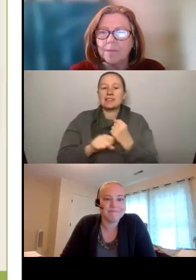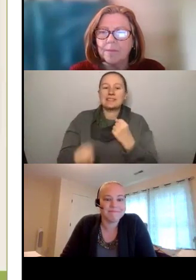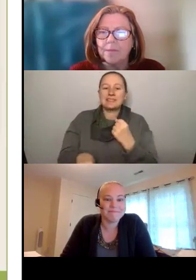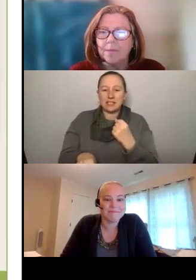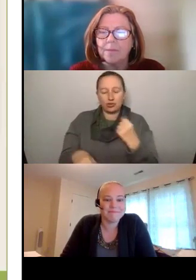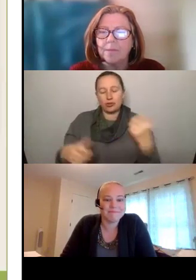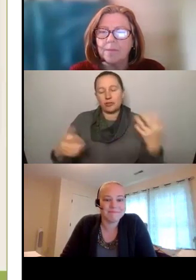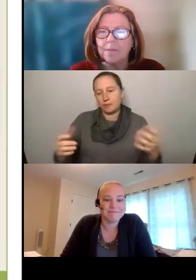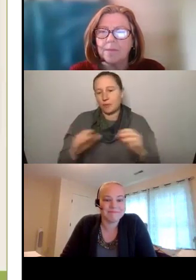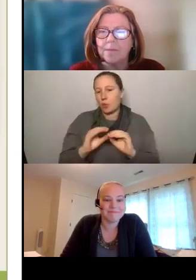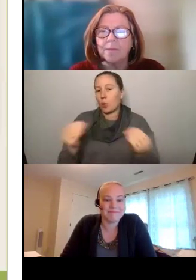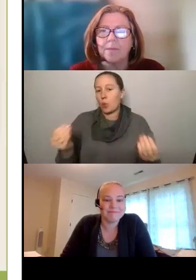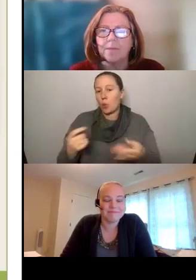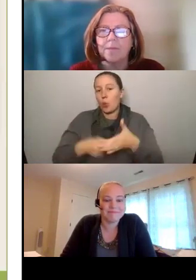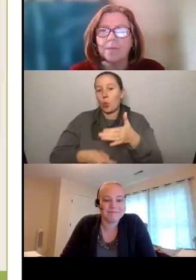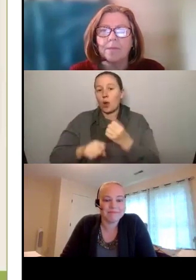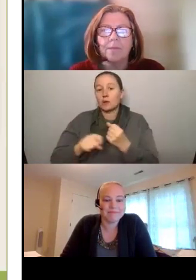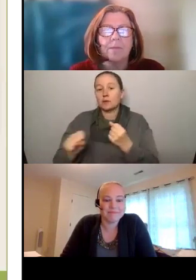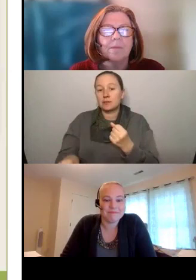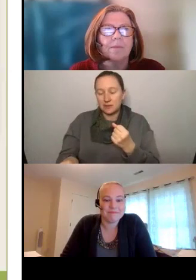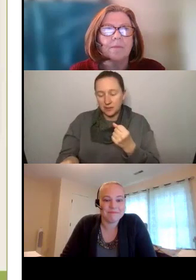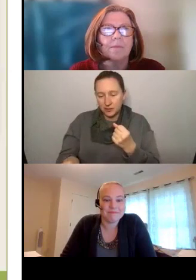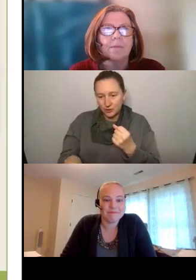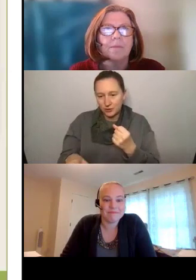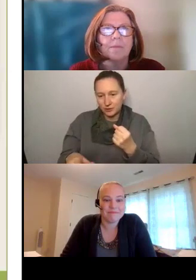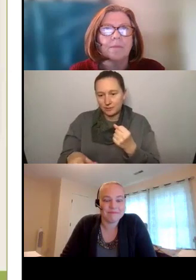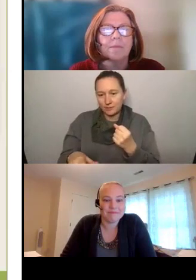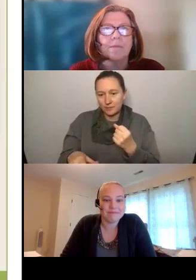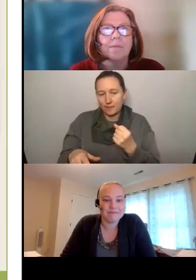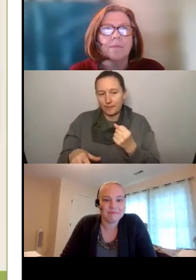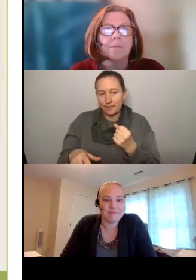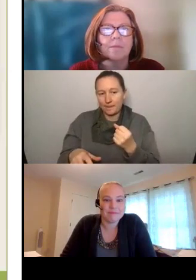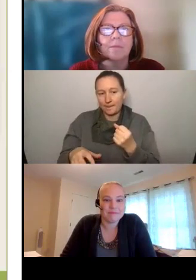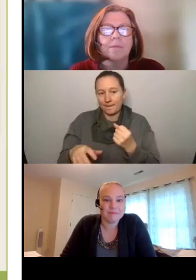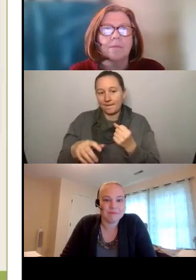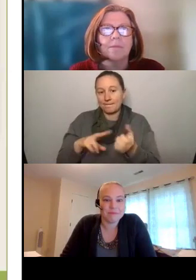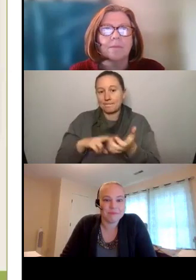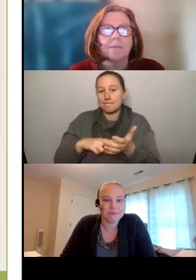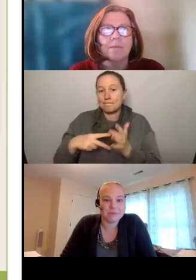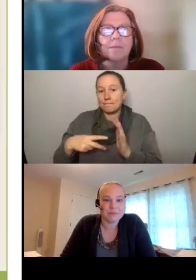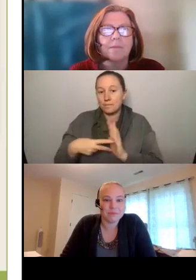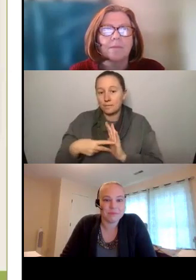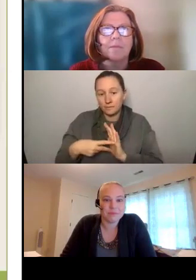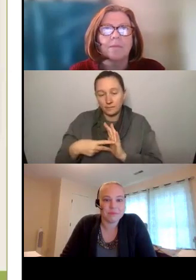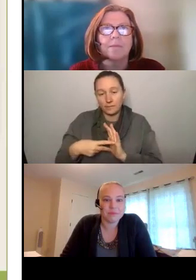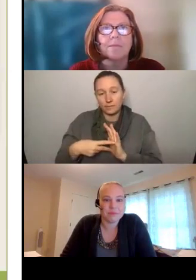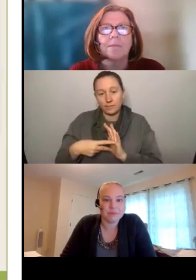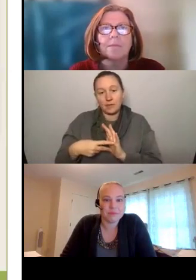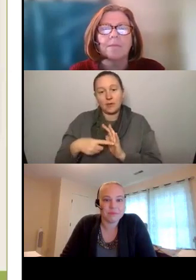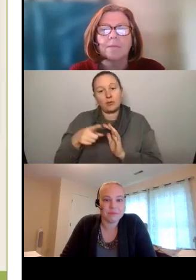No-cost extension is basically asking to be able to extend your project period